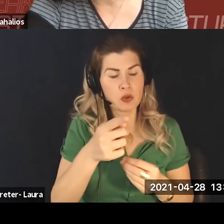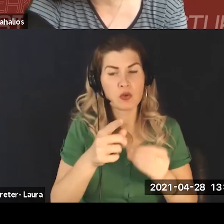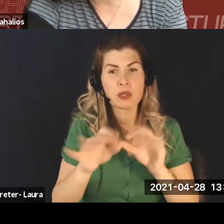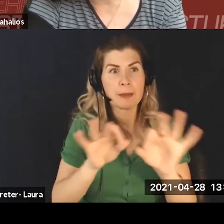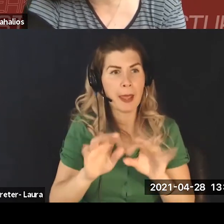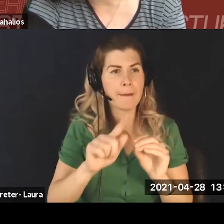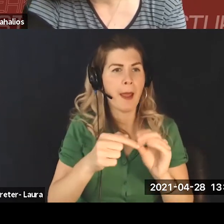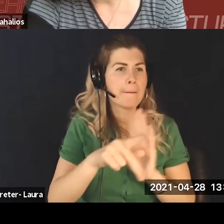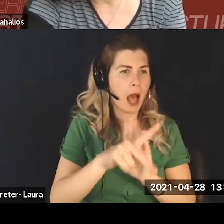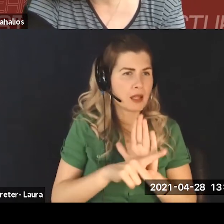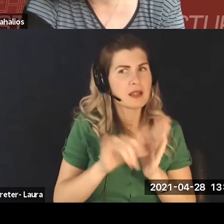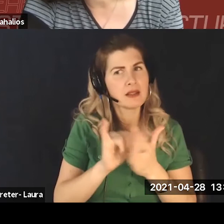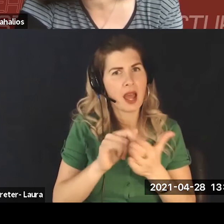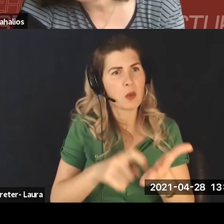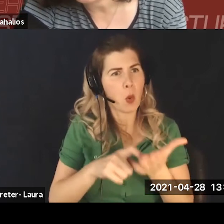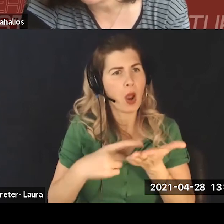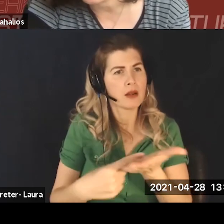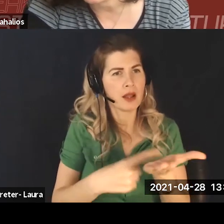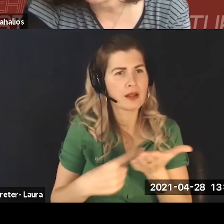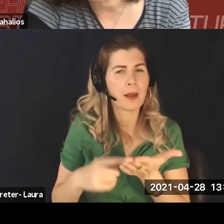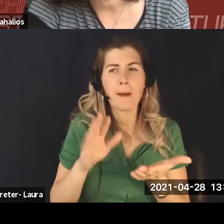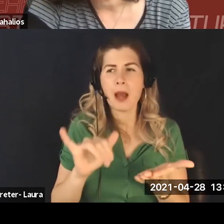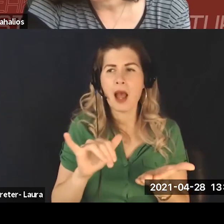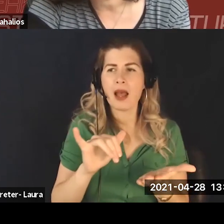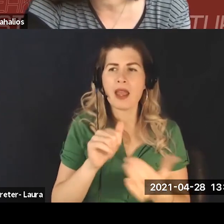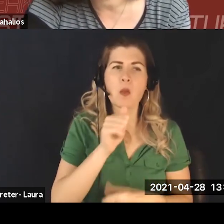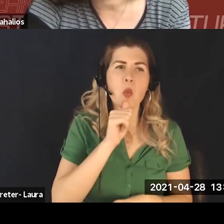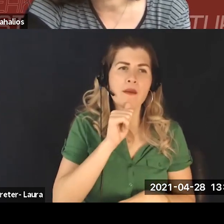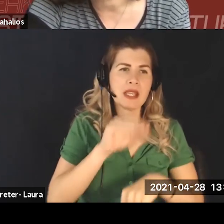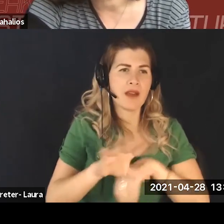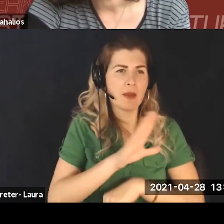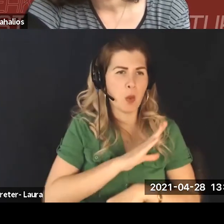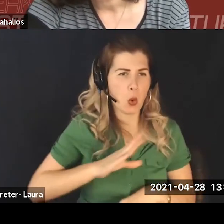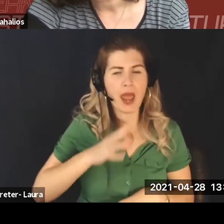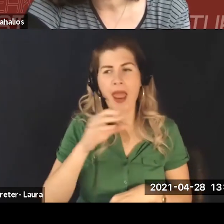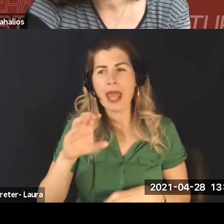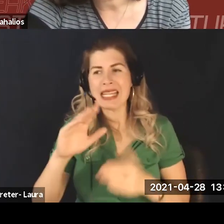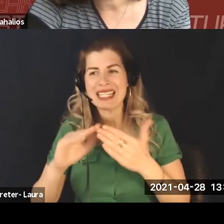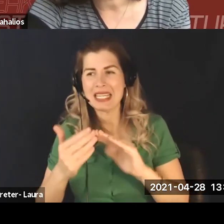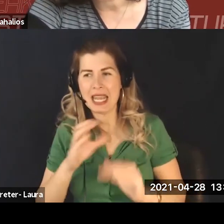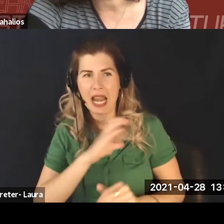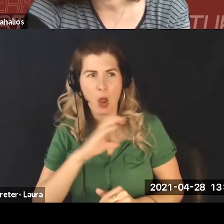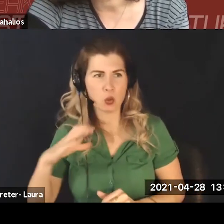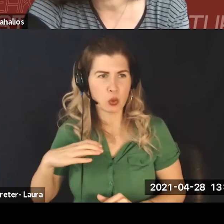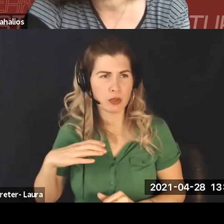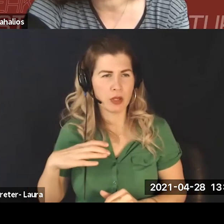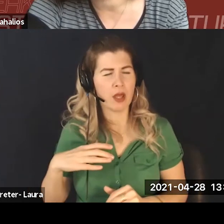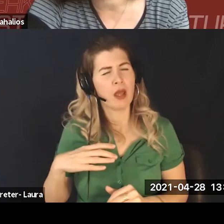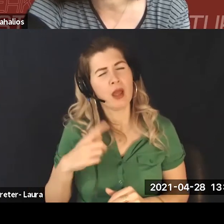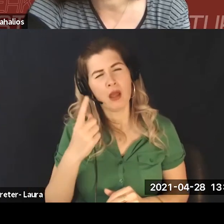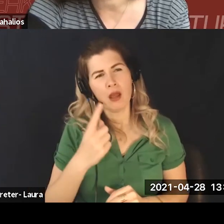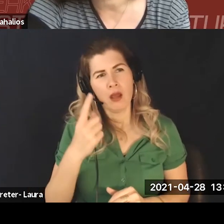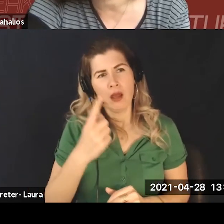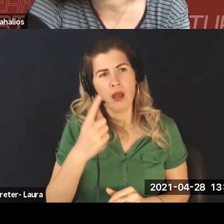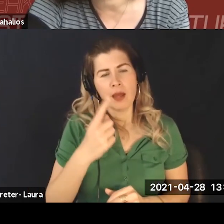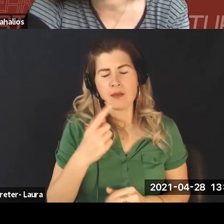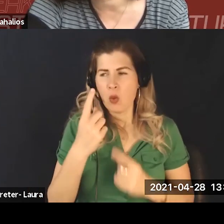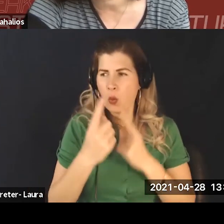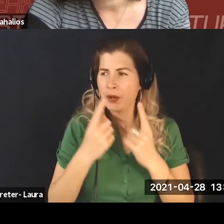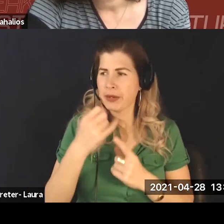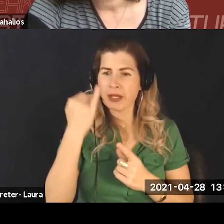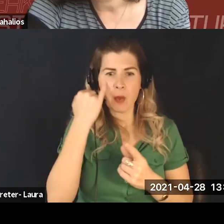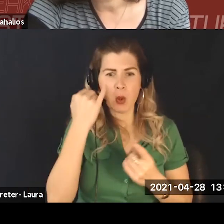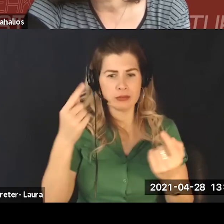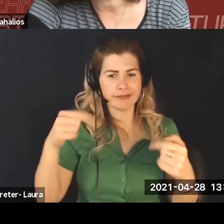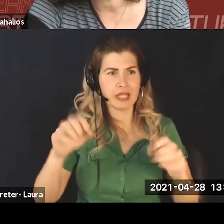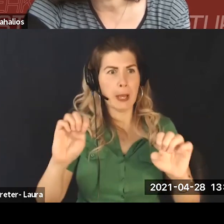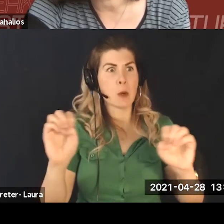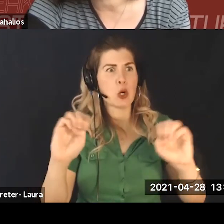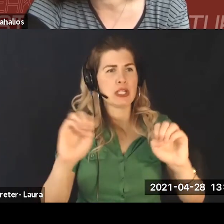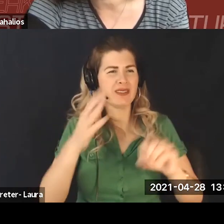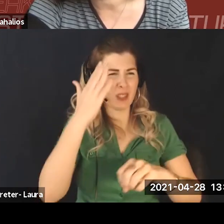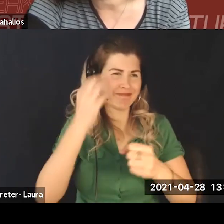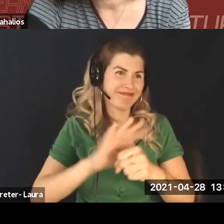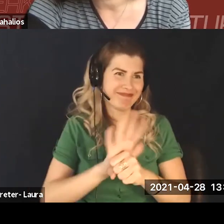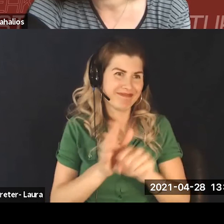It's amazing that you managed to introduce policies that require discussion by privacy advisory board, and at a city council. What can or might have happened in terms of emergencies such as a pandemic.